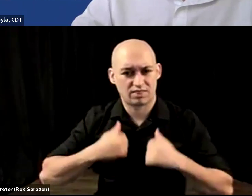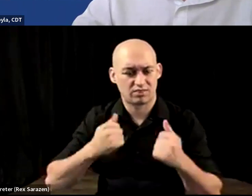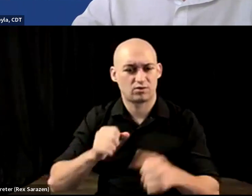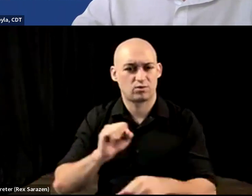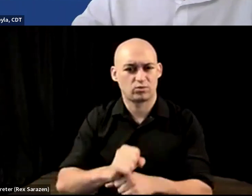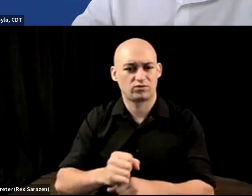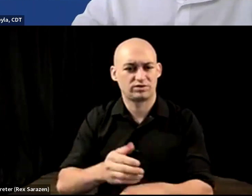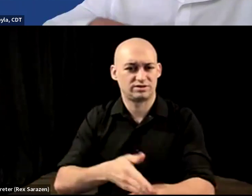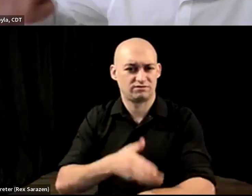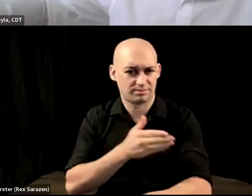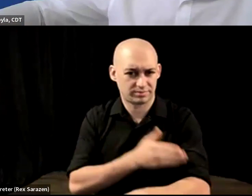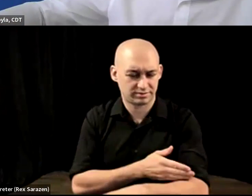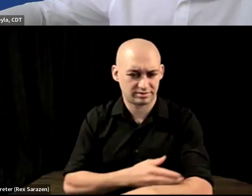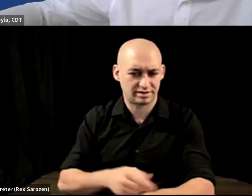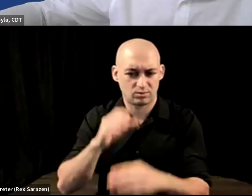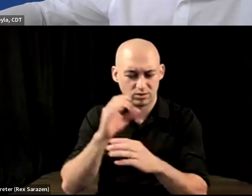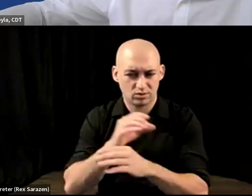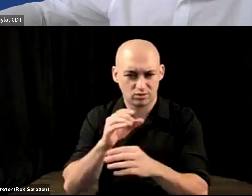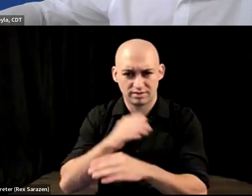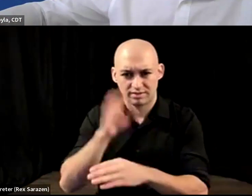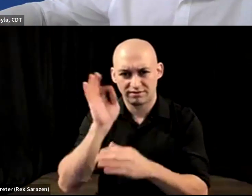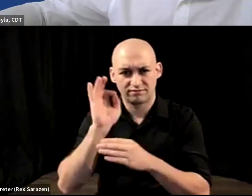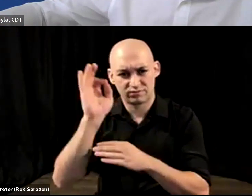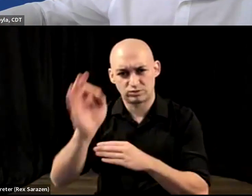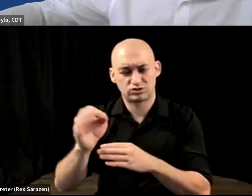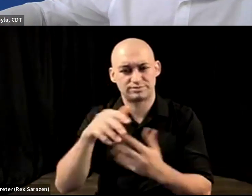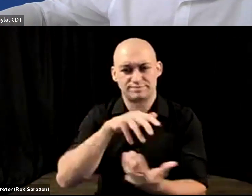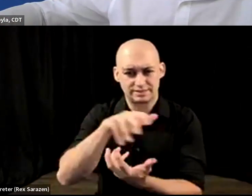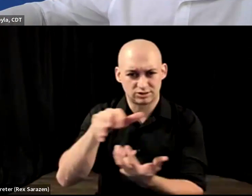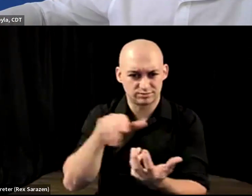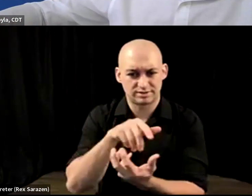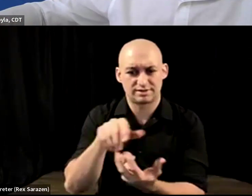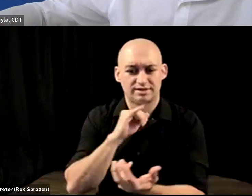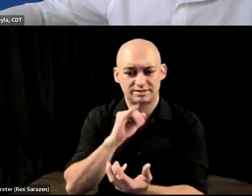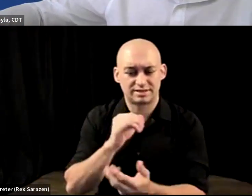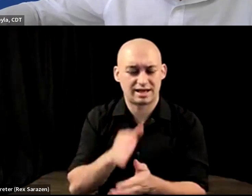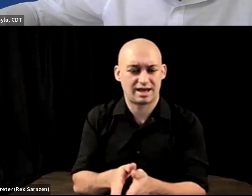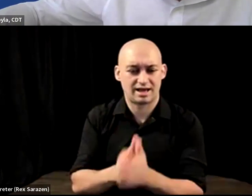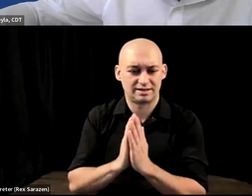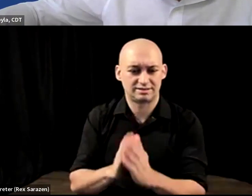I think what we're looking at in the future engagement effort is an asking putting it back to